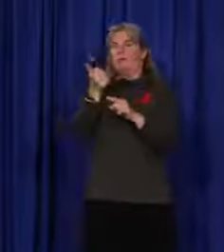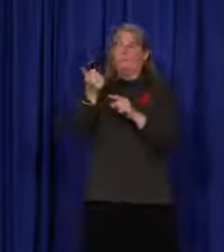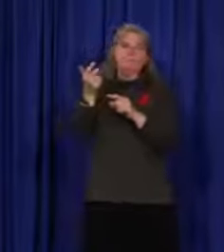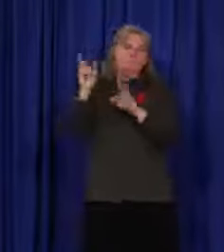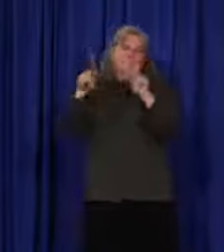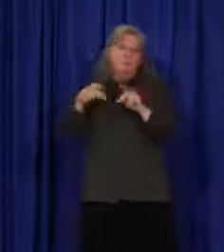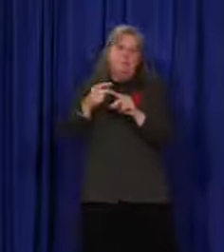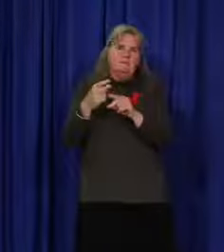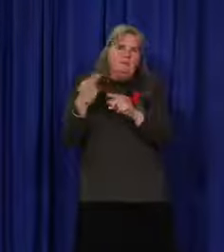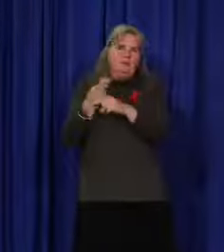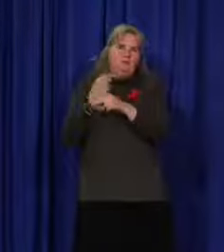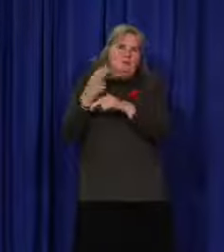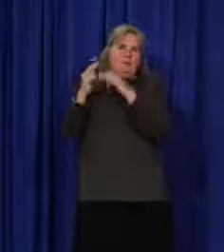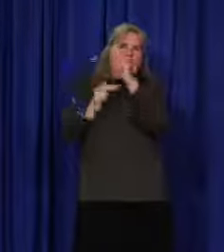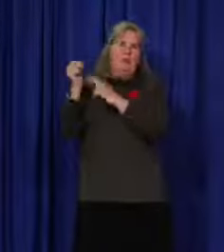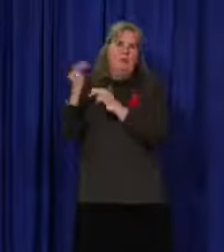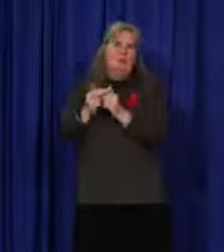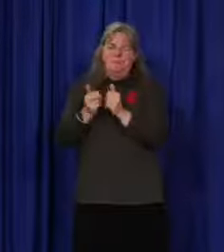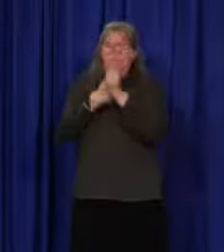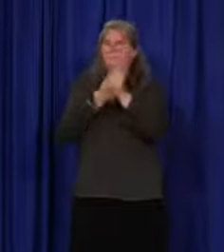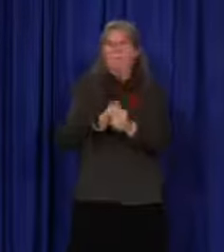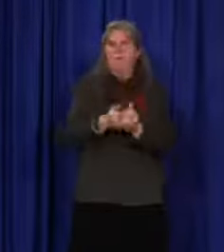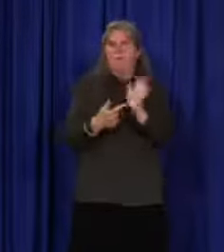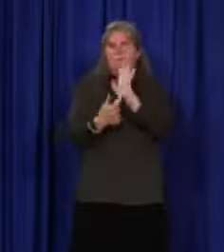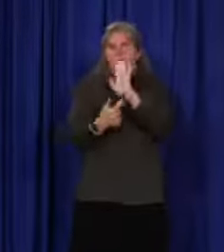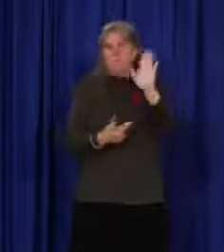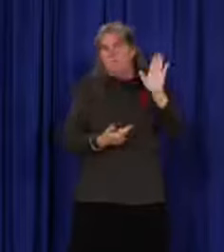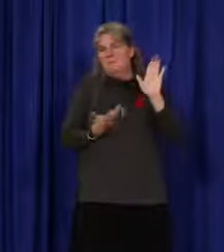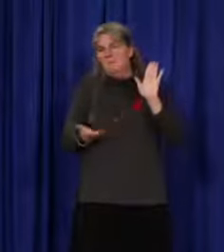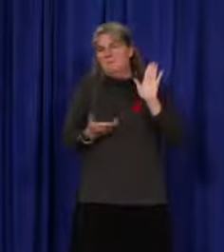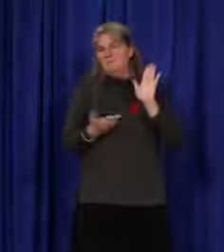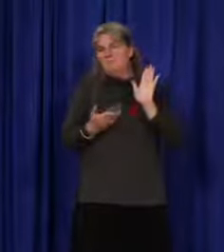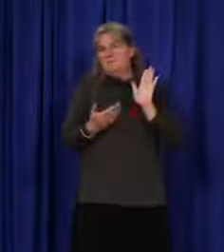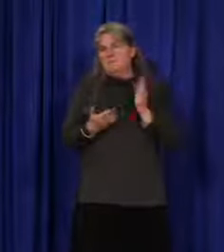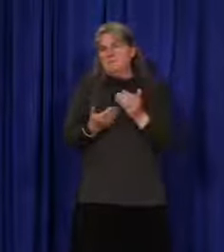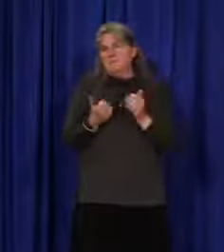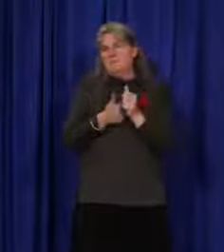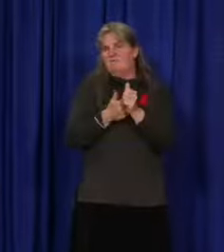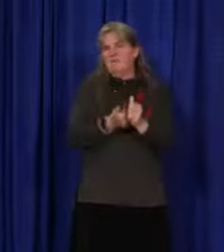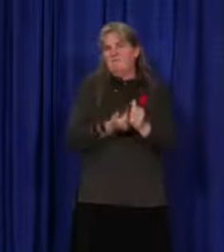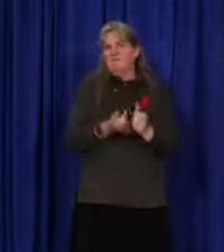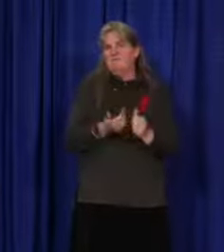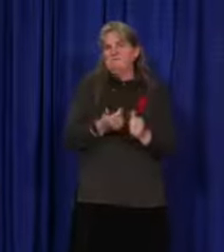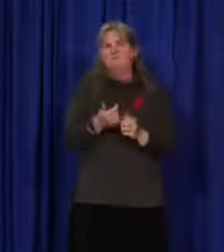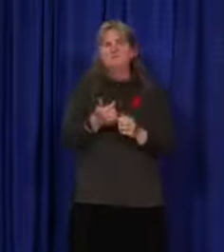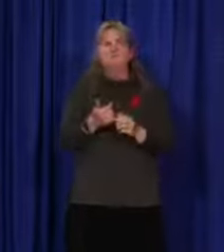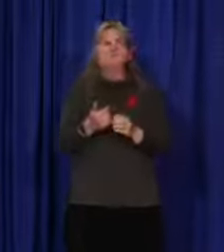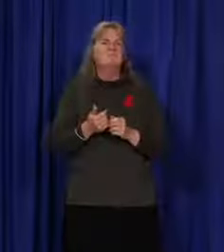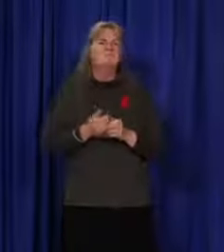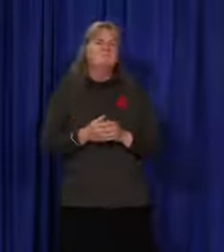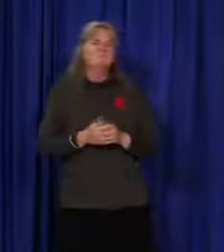the schools to develop individual operating plans. If we have a need for extra spending, usually departments